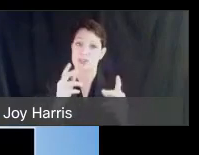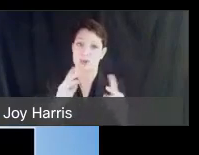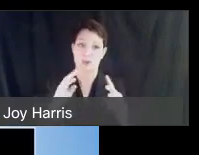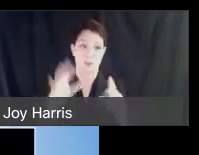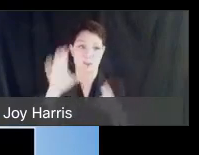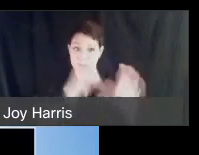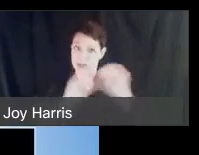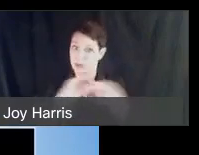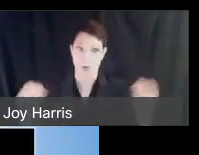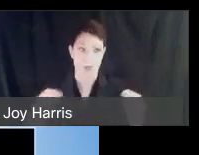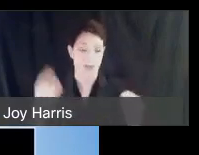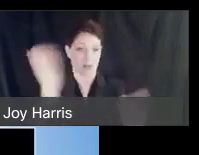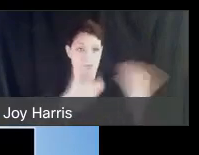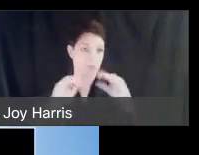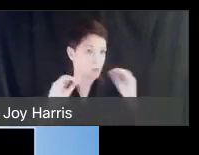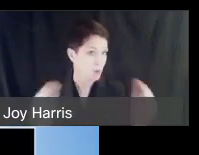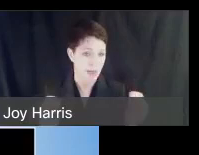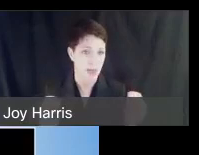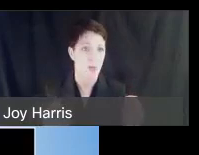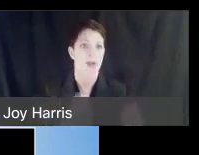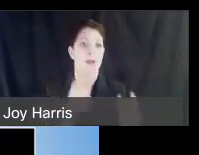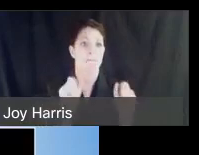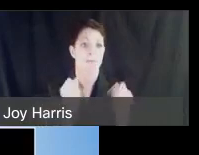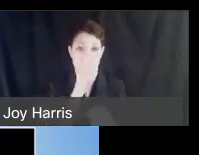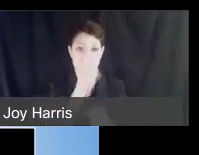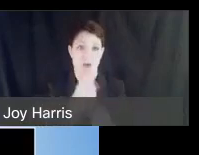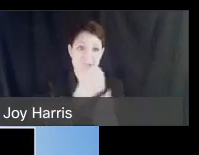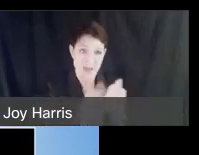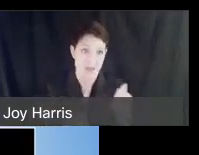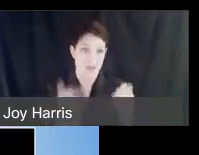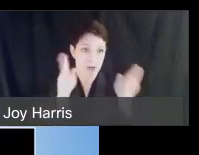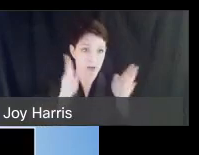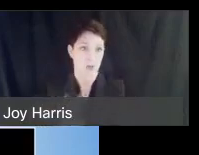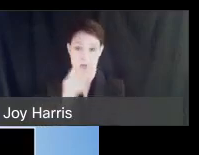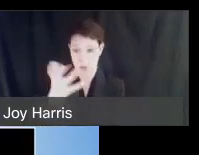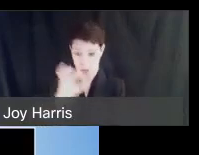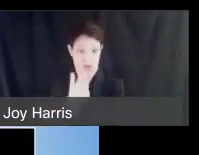We want to make sure that we get vaccine to every person who wants to be vaccinated